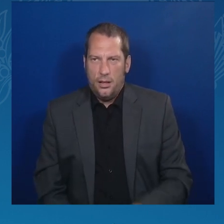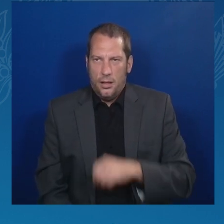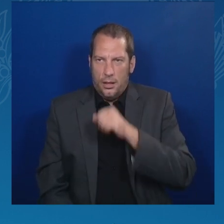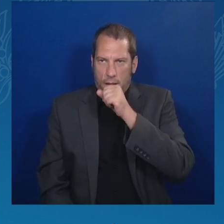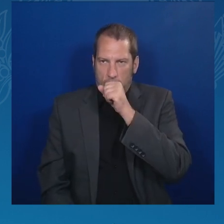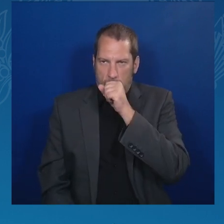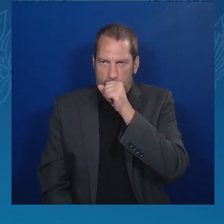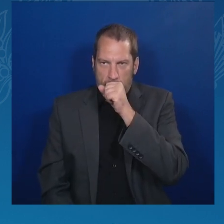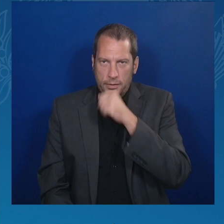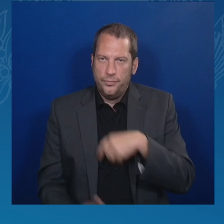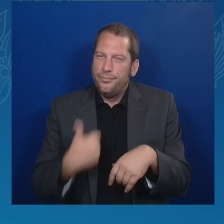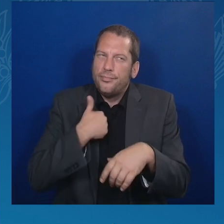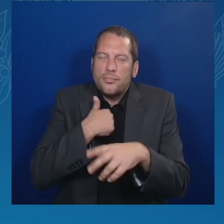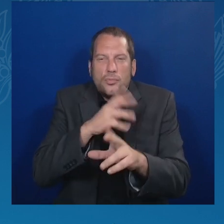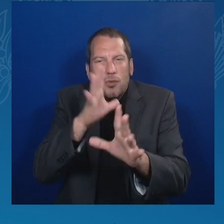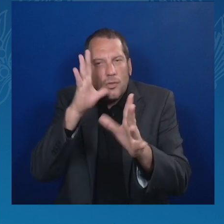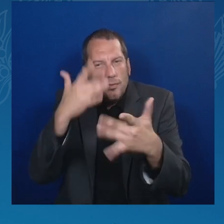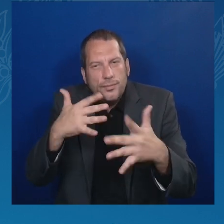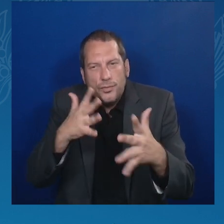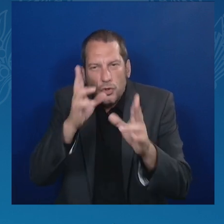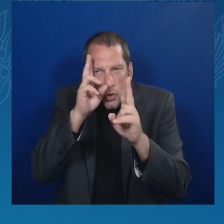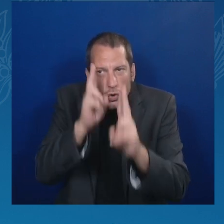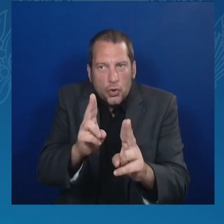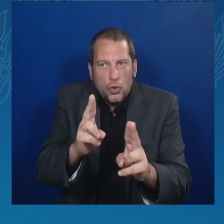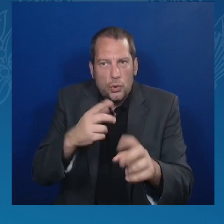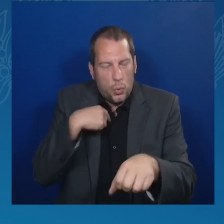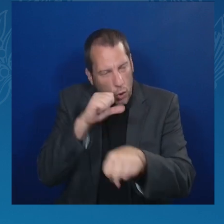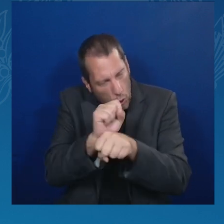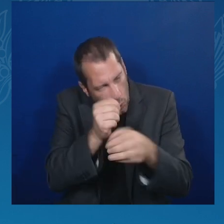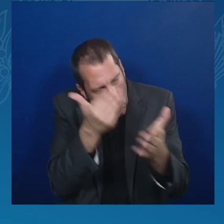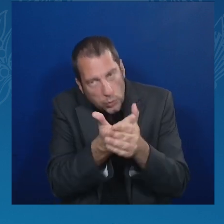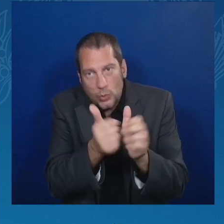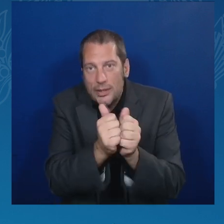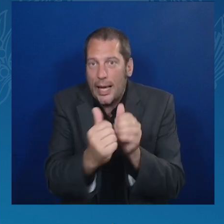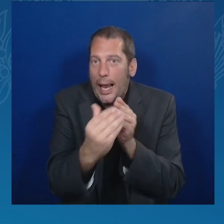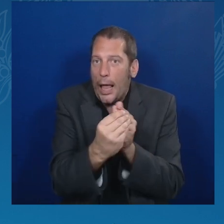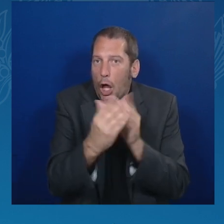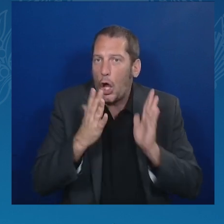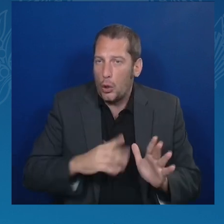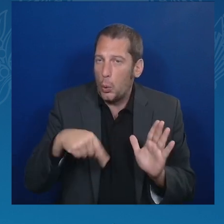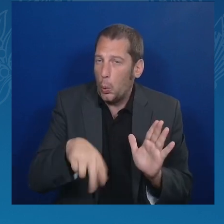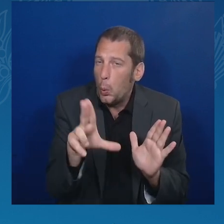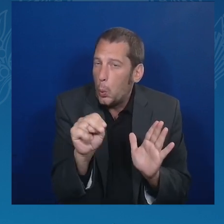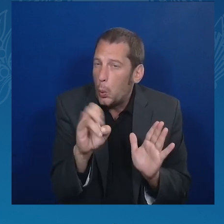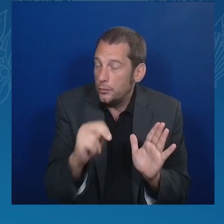When I was Attorney General of California, I worked with j- -- with you, with many of the leaders here to crack down on wage theft.